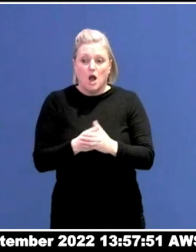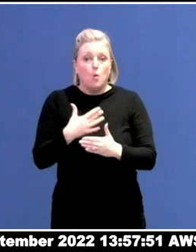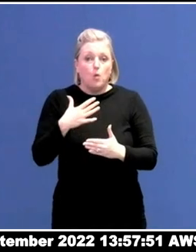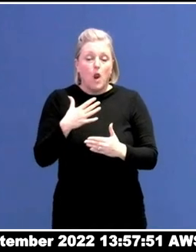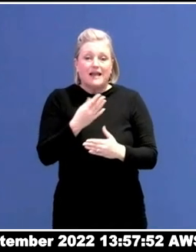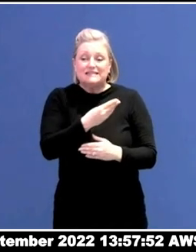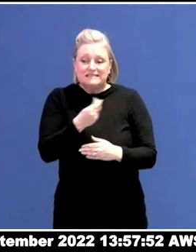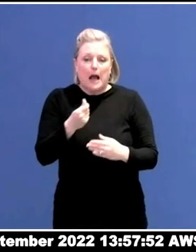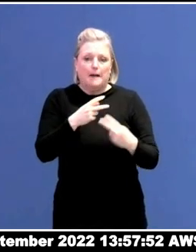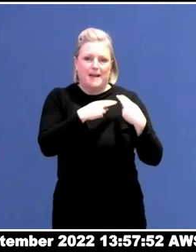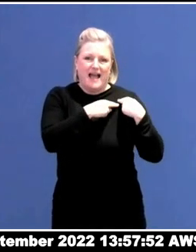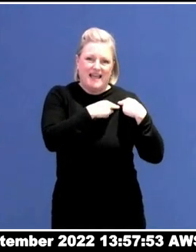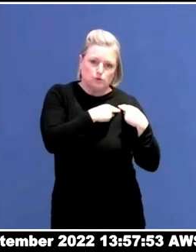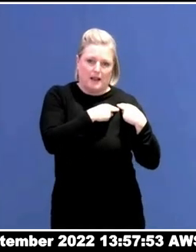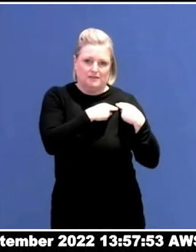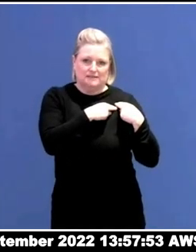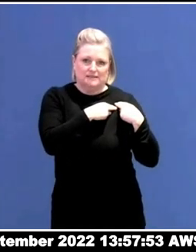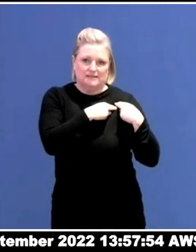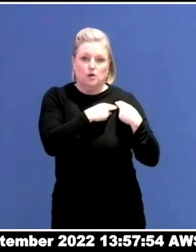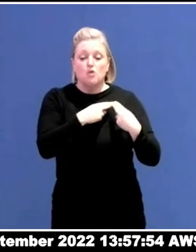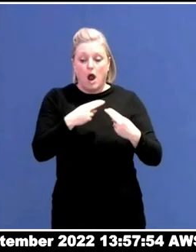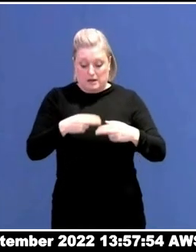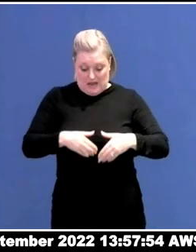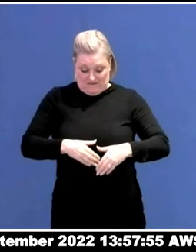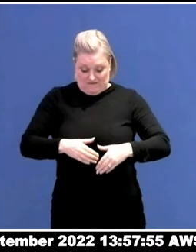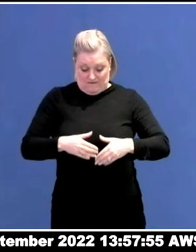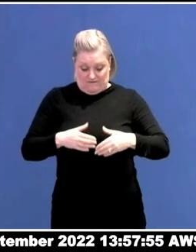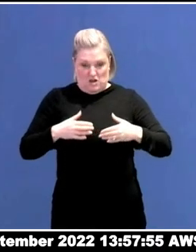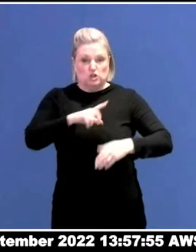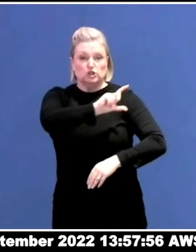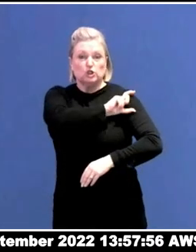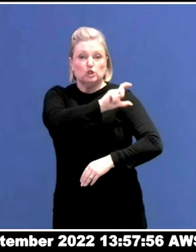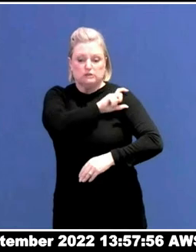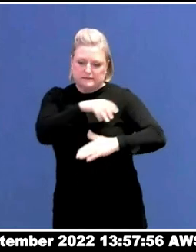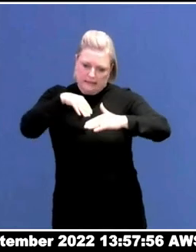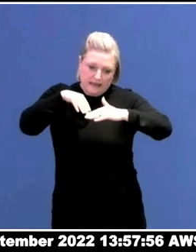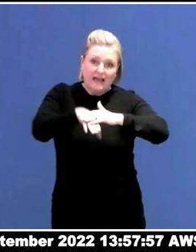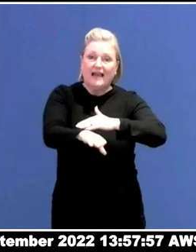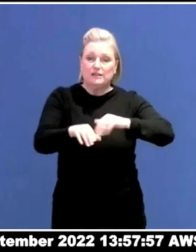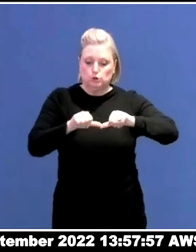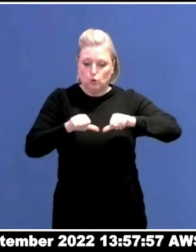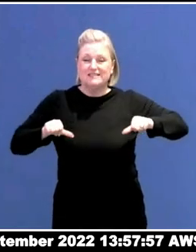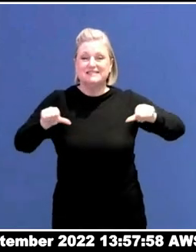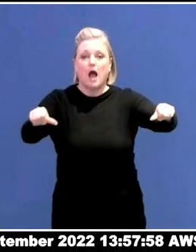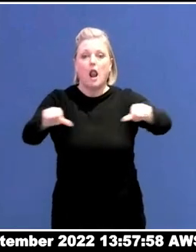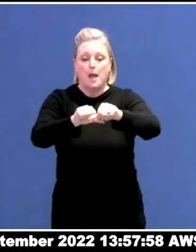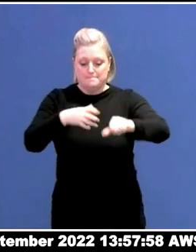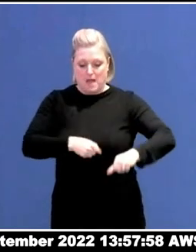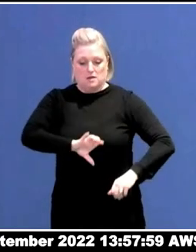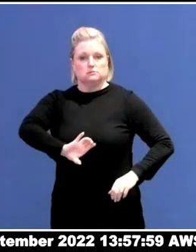When guards go into cells they need body cams and there should be audio as well. And you can laugh but this is a very serious point.